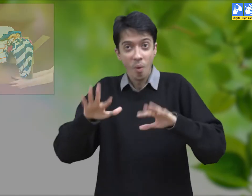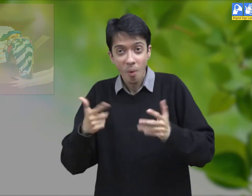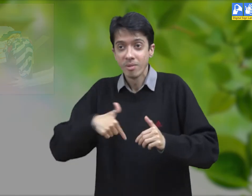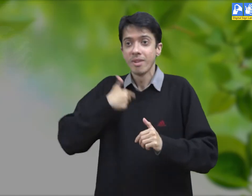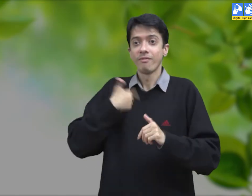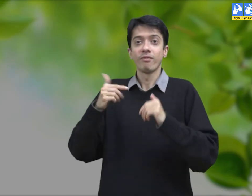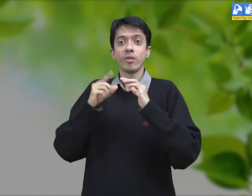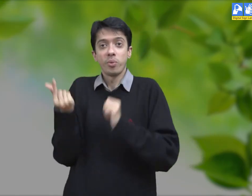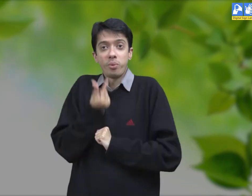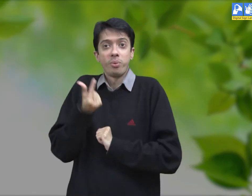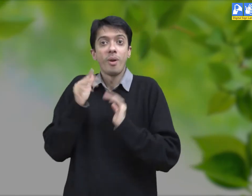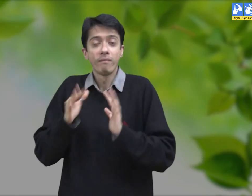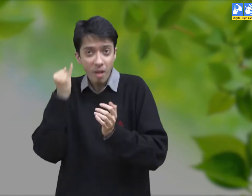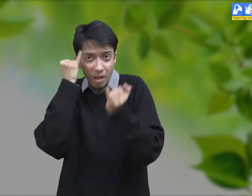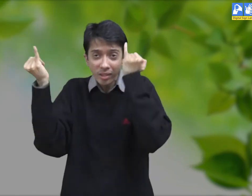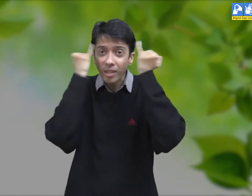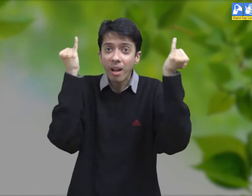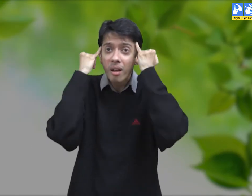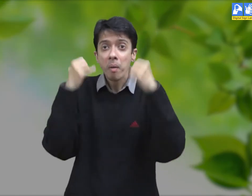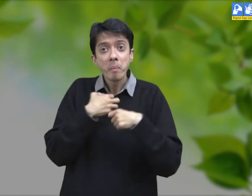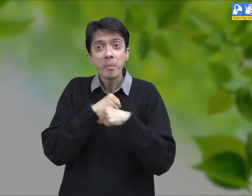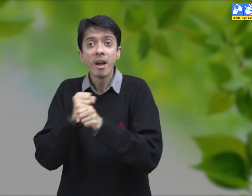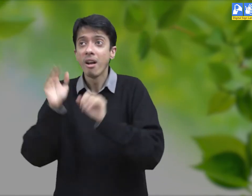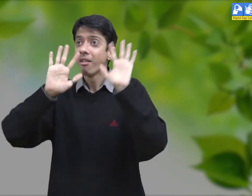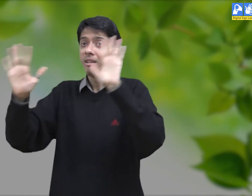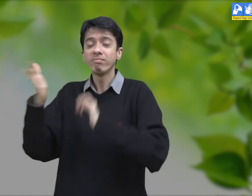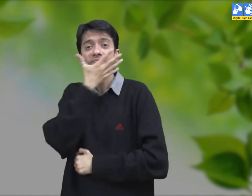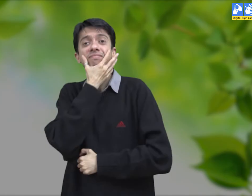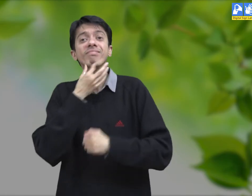Either we can give it to the needy people or we can use it by ourselves.